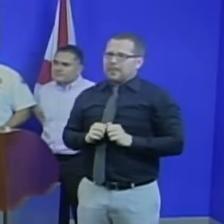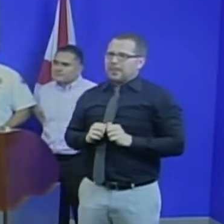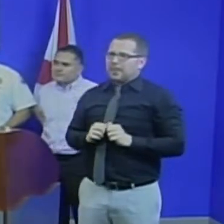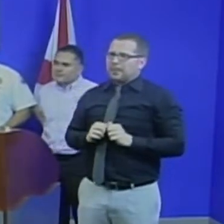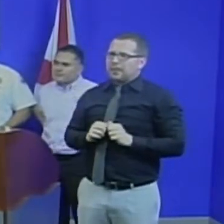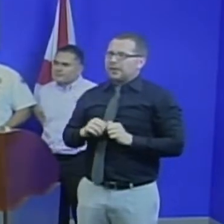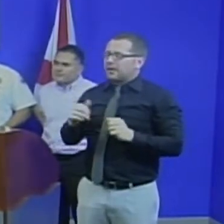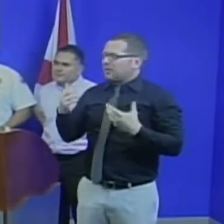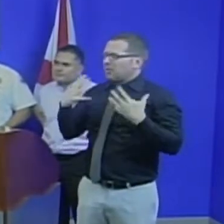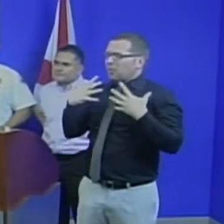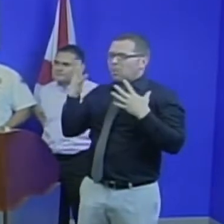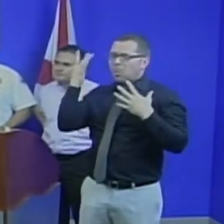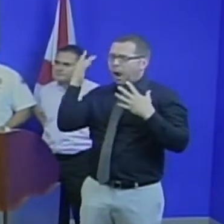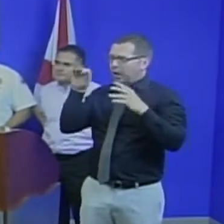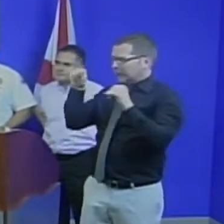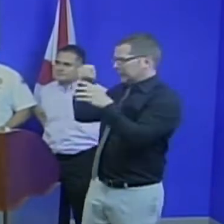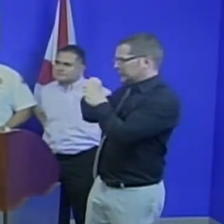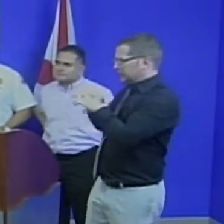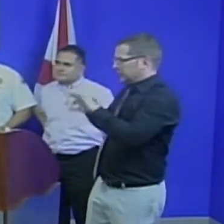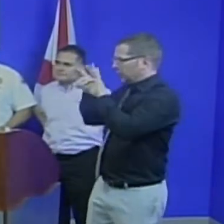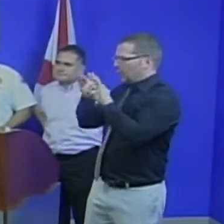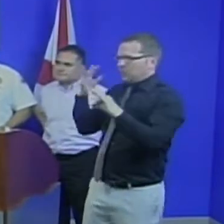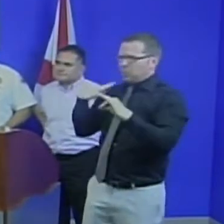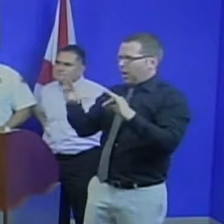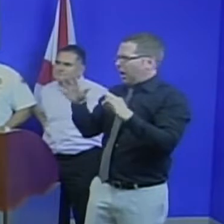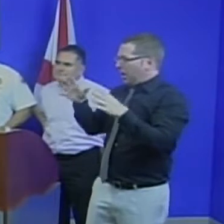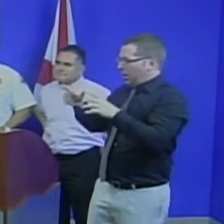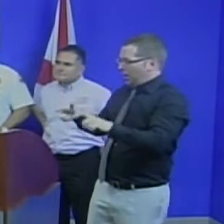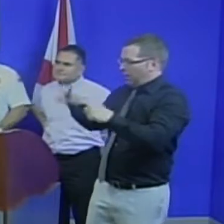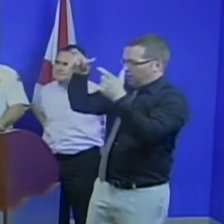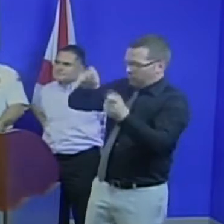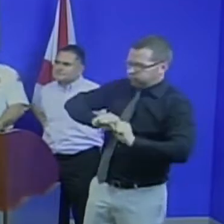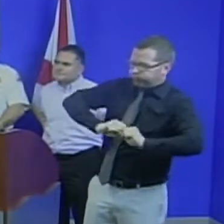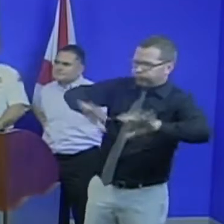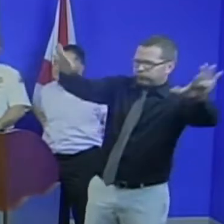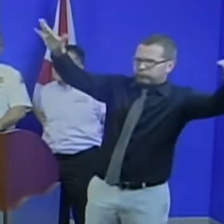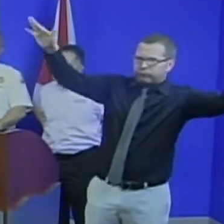DANGEROUS TO OUR RESIDENTS. AALSO WANT TO MENTION WE ALSO